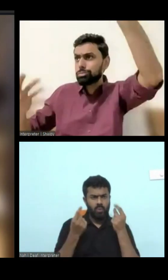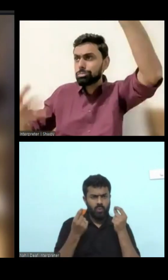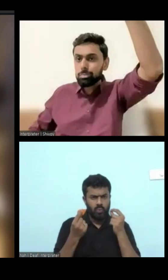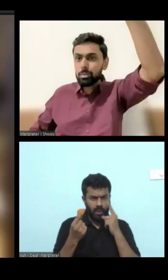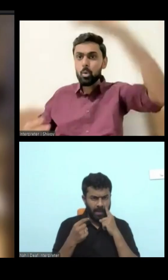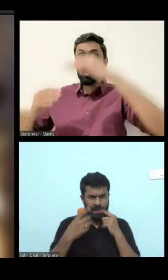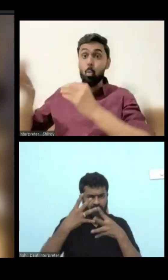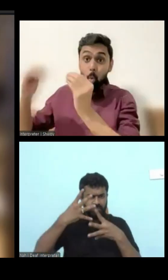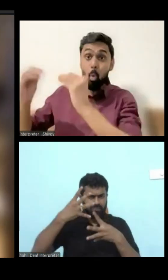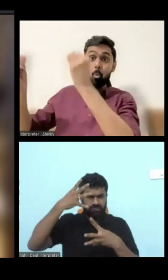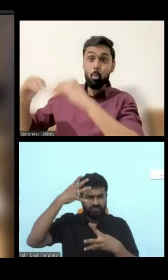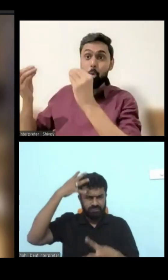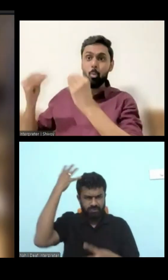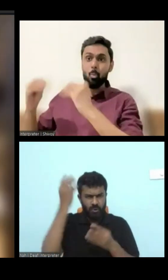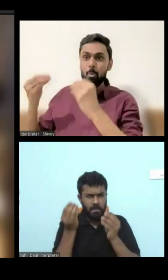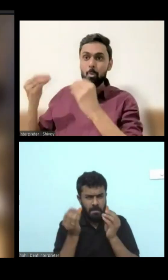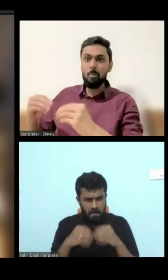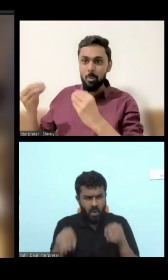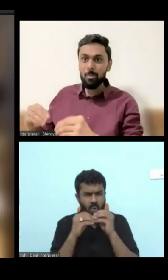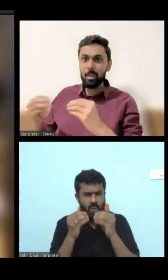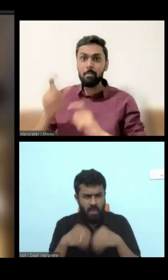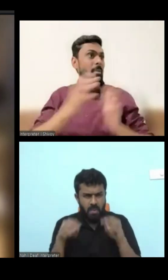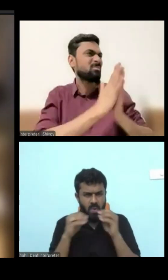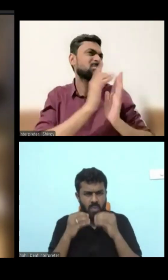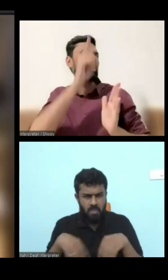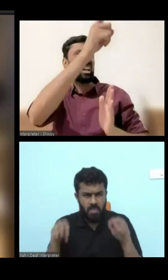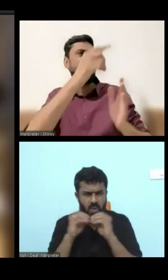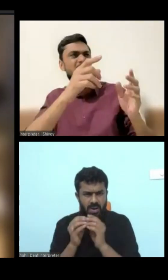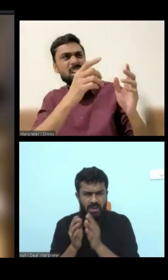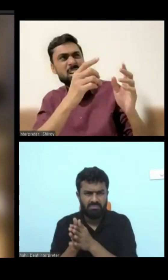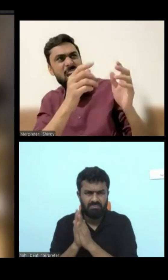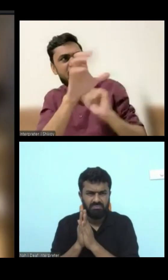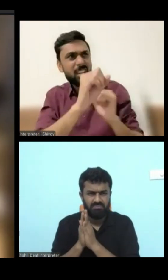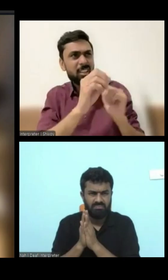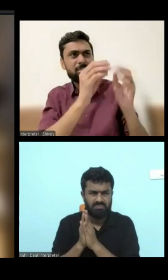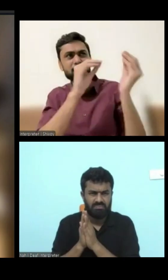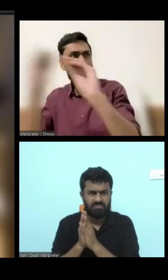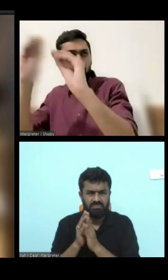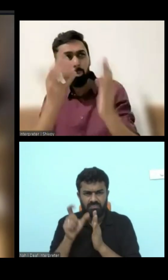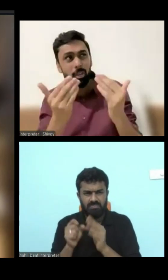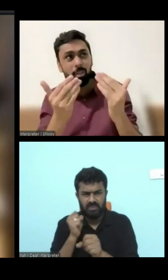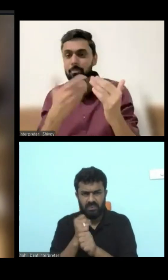So, every day based on request from somebody or from the teachers or the users. We are going on making content.